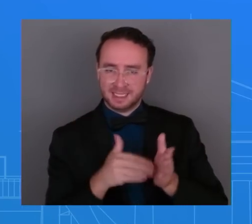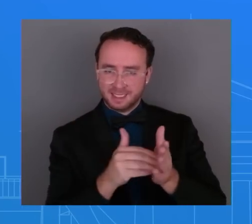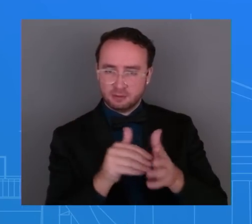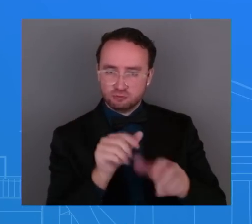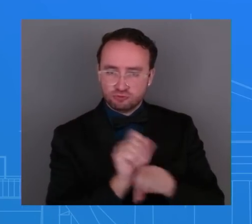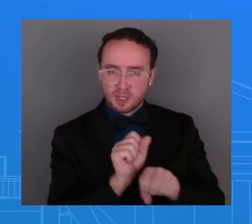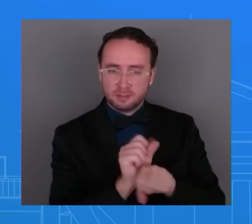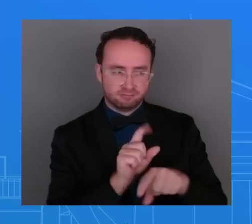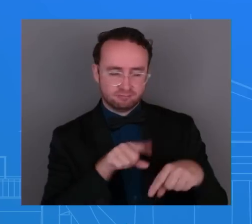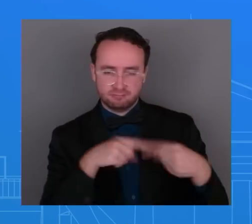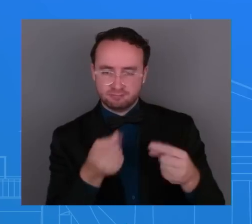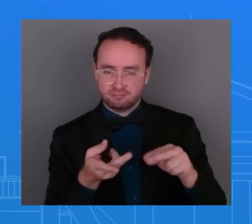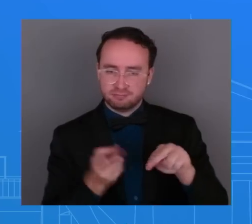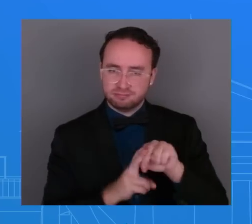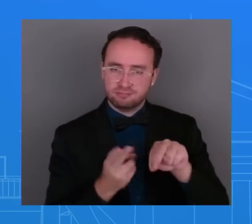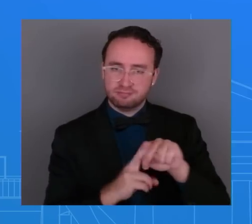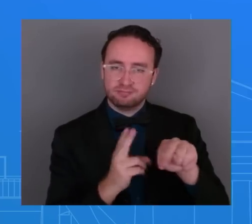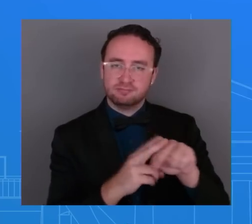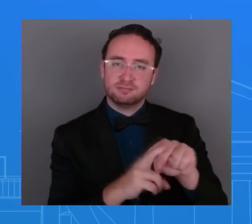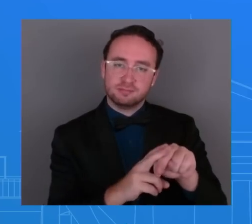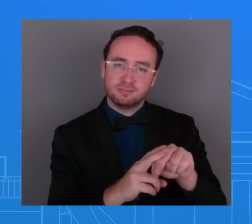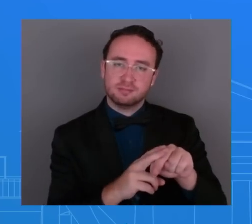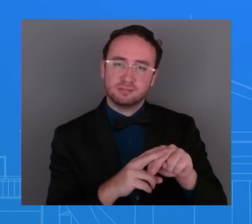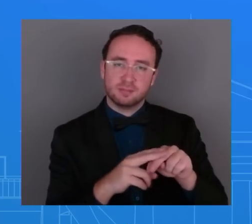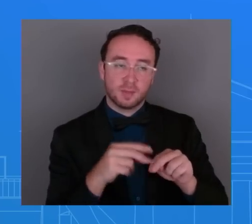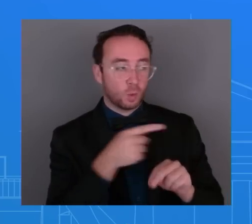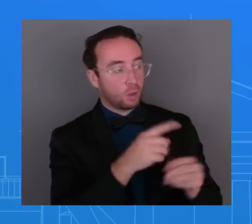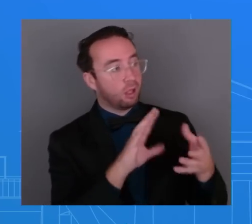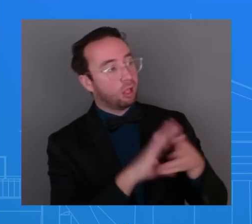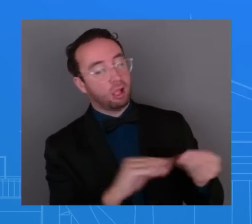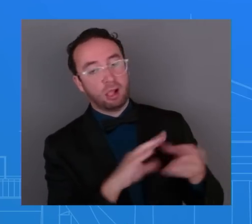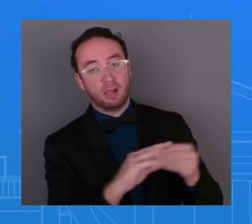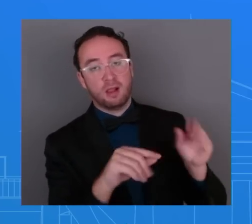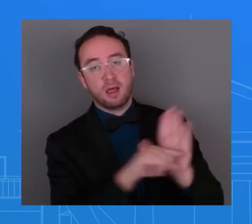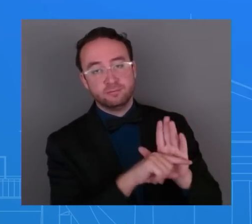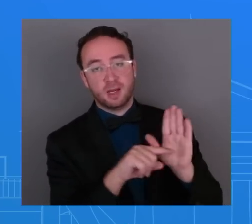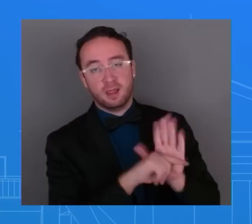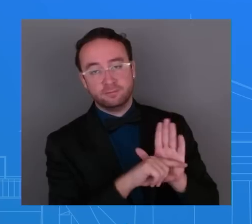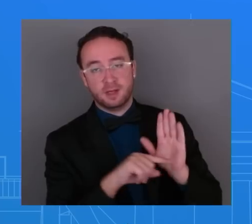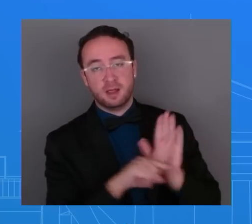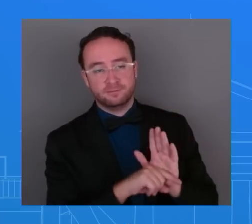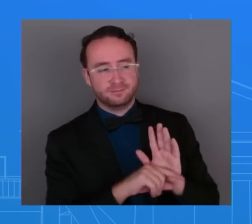but there is some data here that has shown because of the work that this president has done, it's mattered.